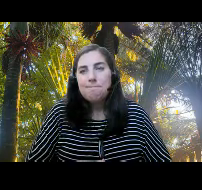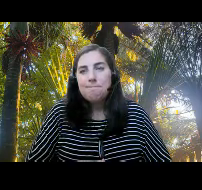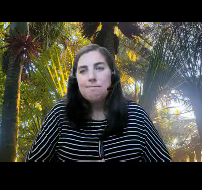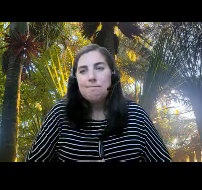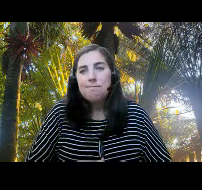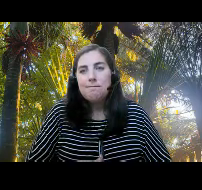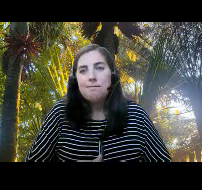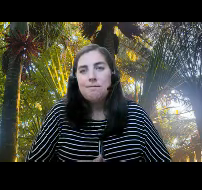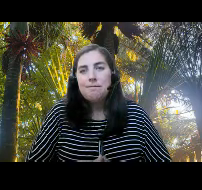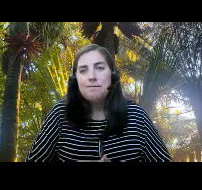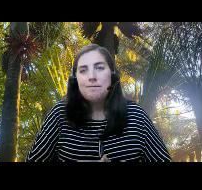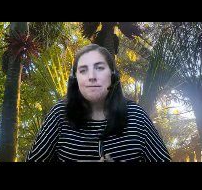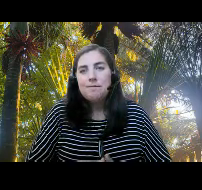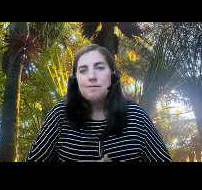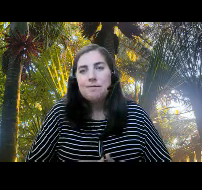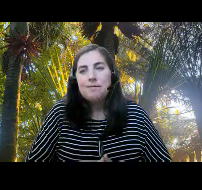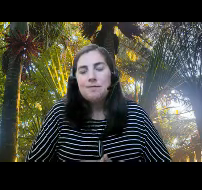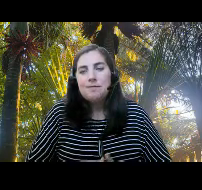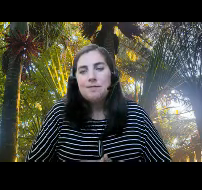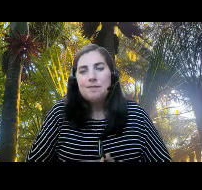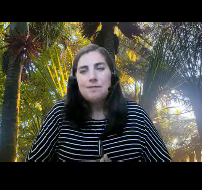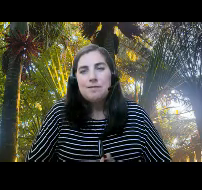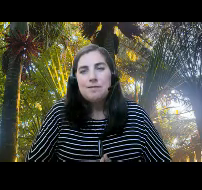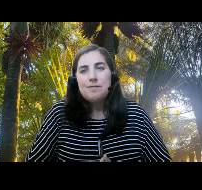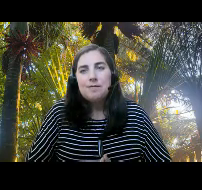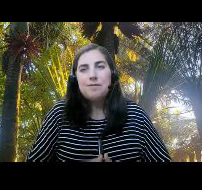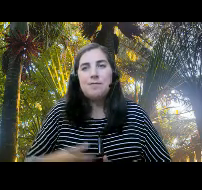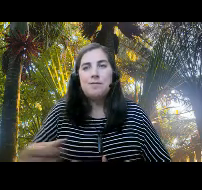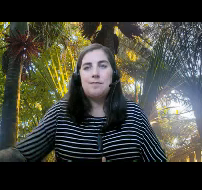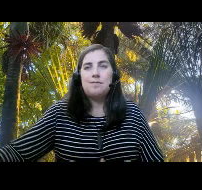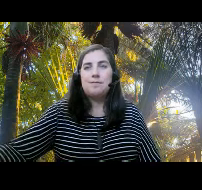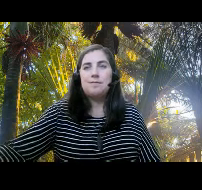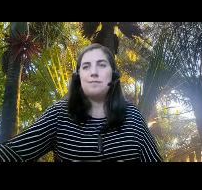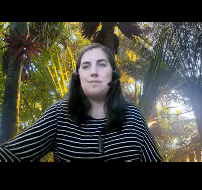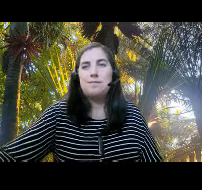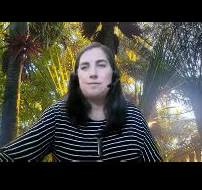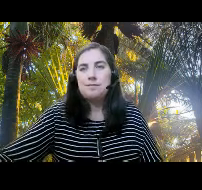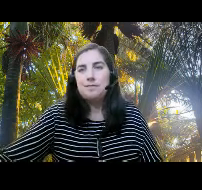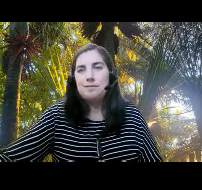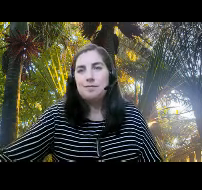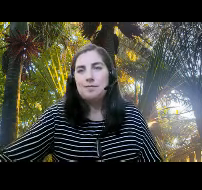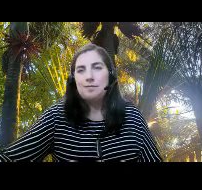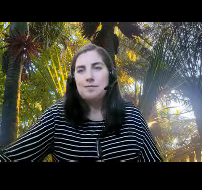determine if it's a significant restoration in which case there is slightly different guidelines as well.